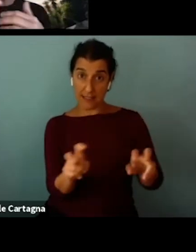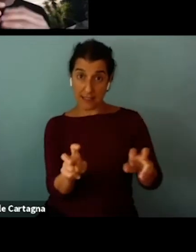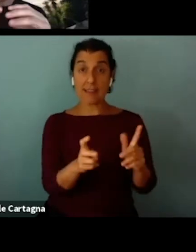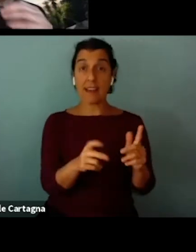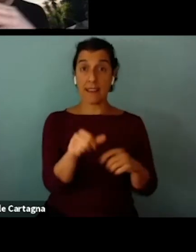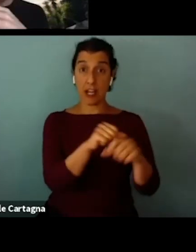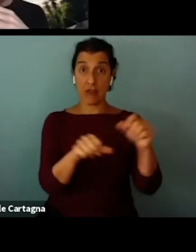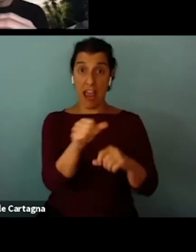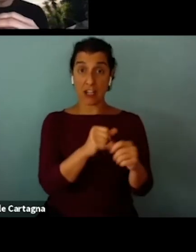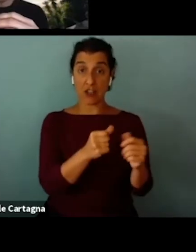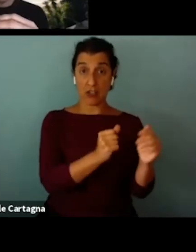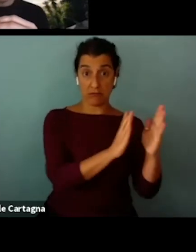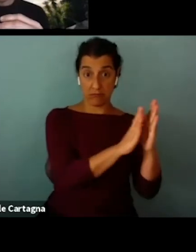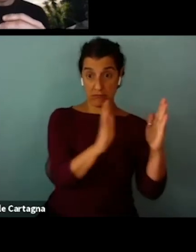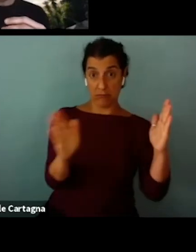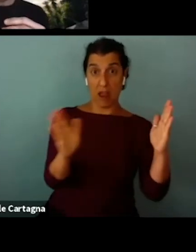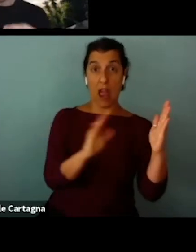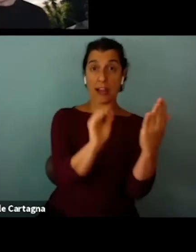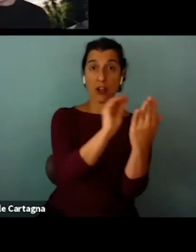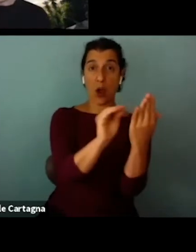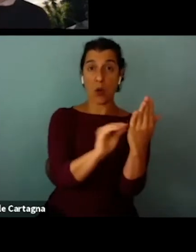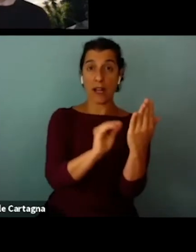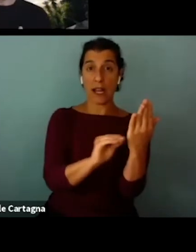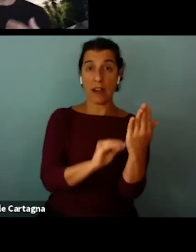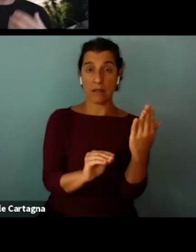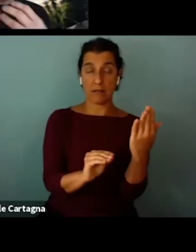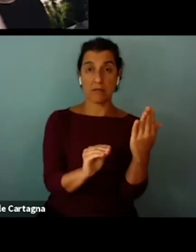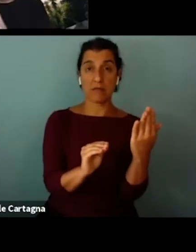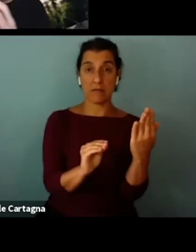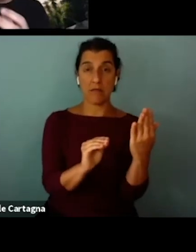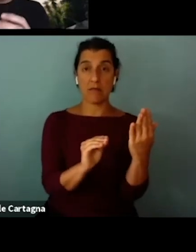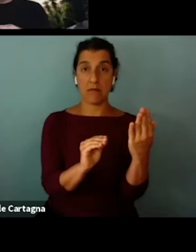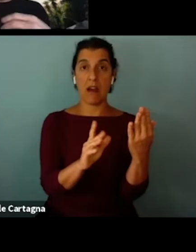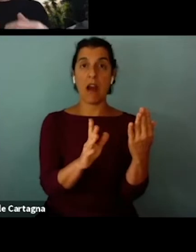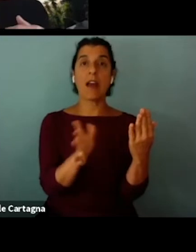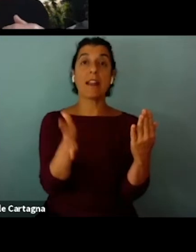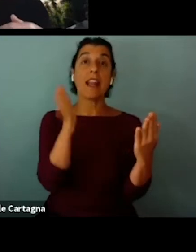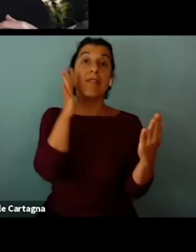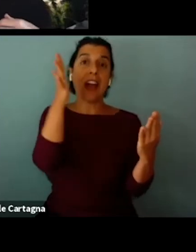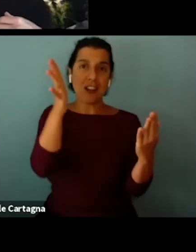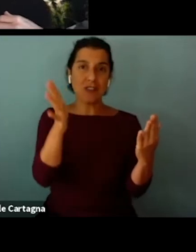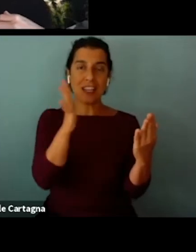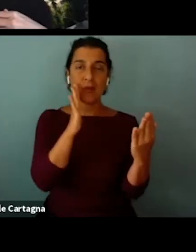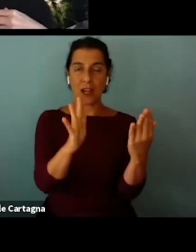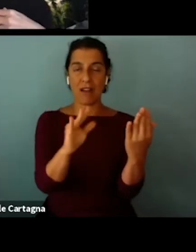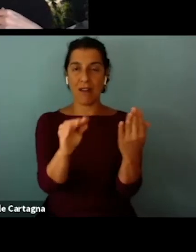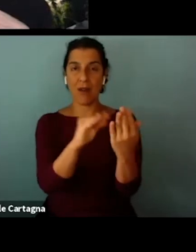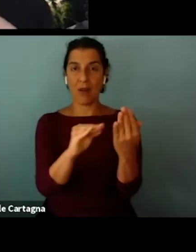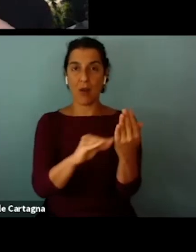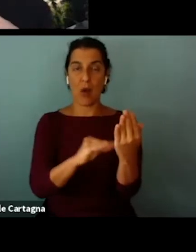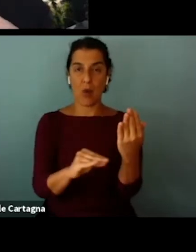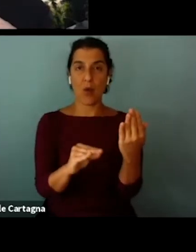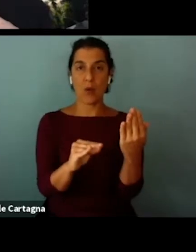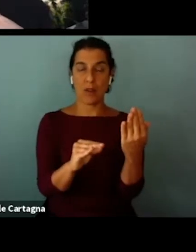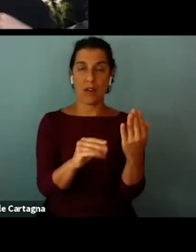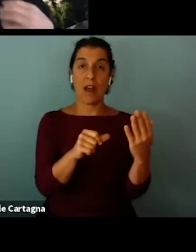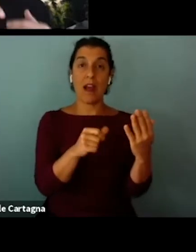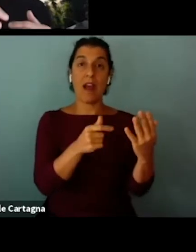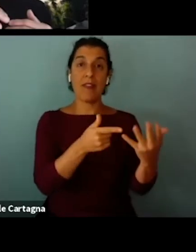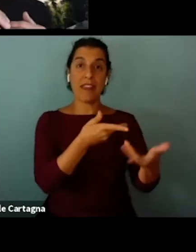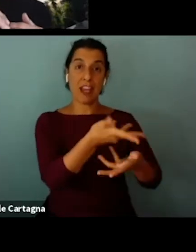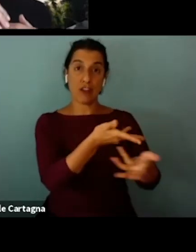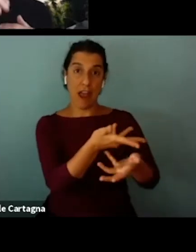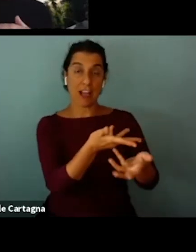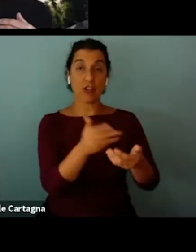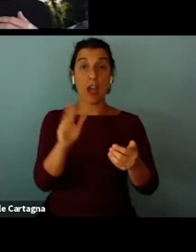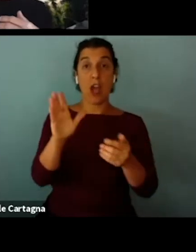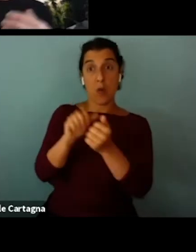and coding them um and then we'll eventually be coding the interactions with baby x and the and